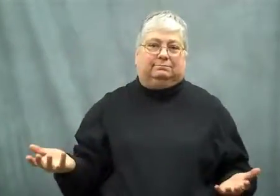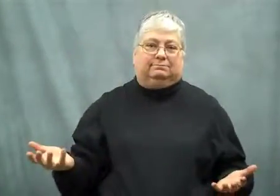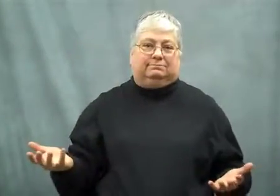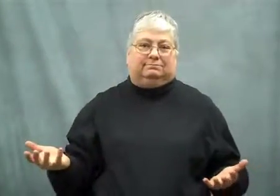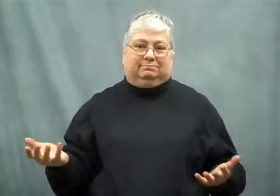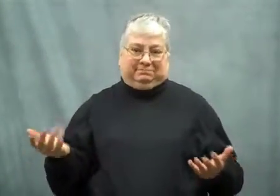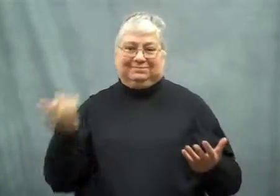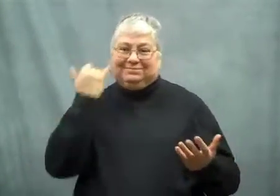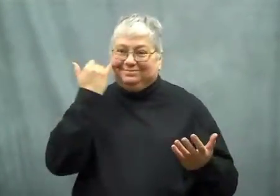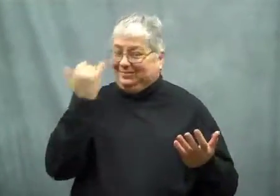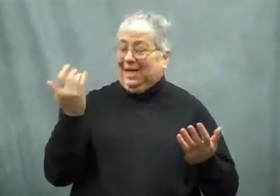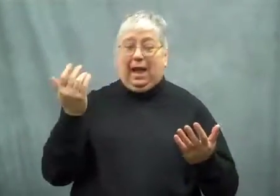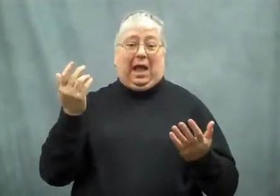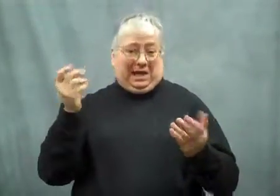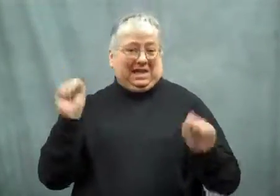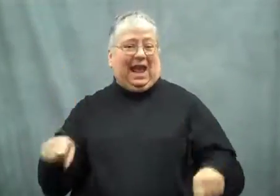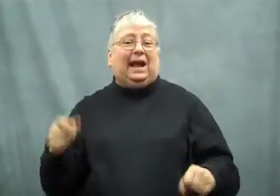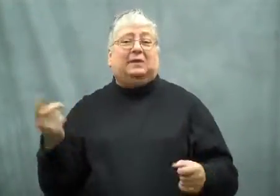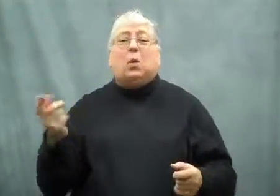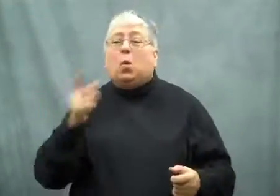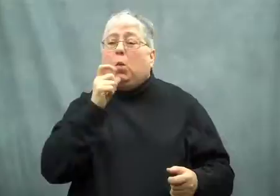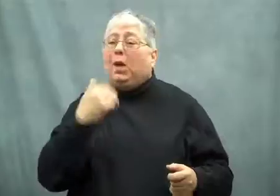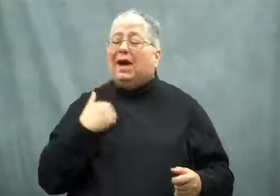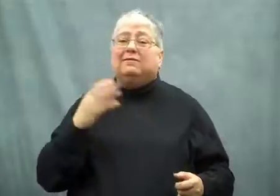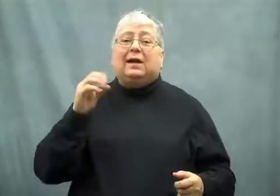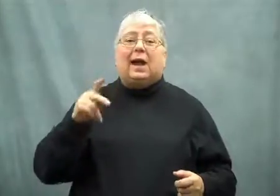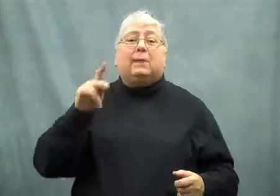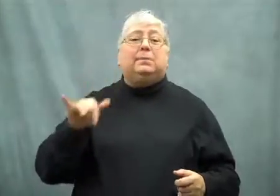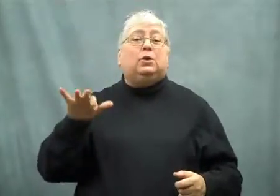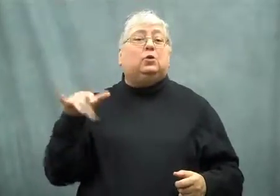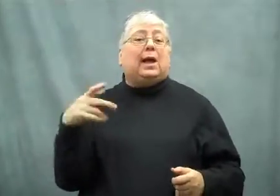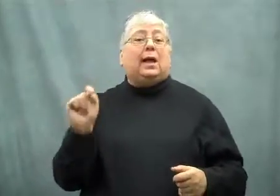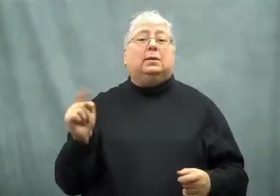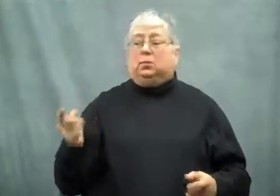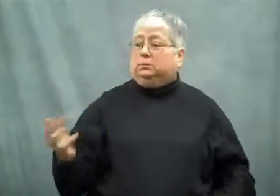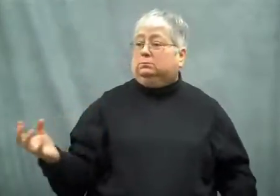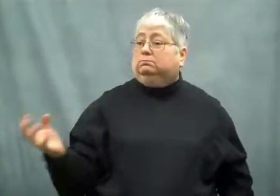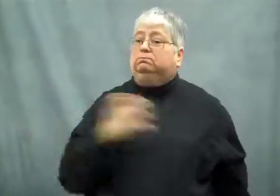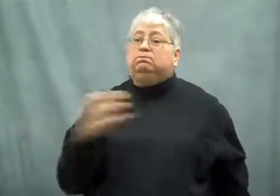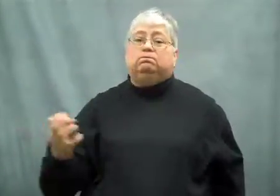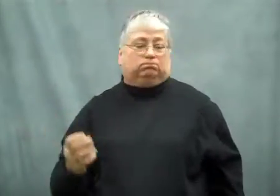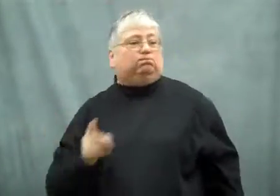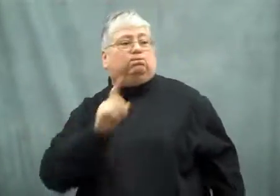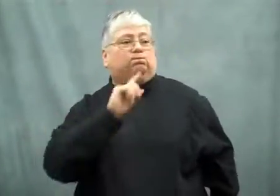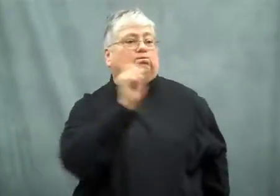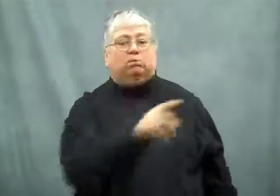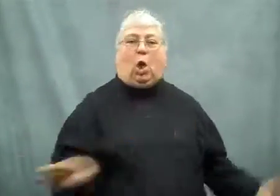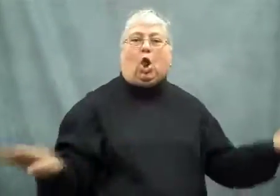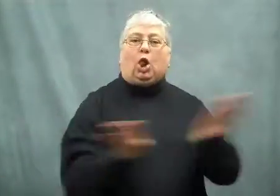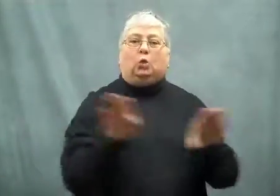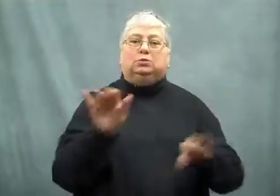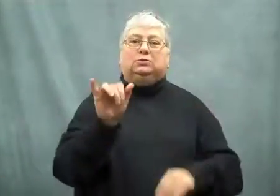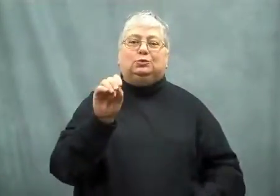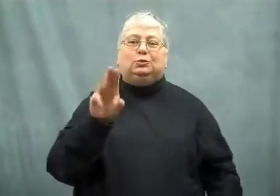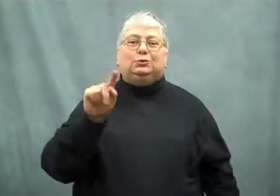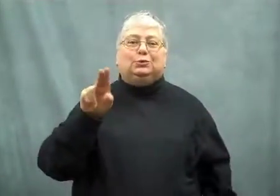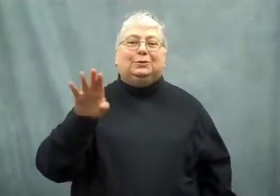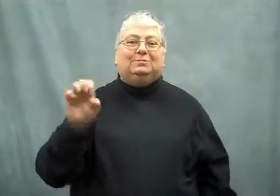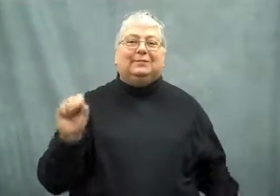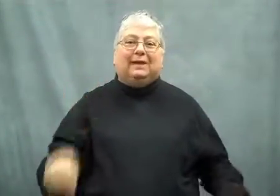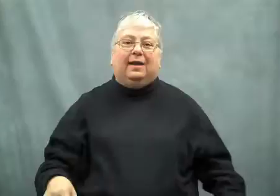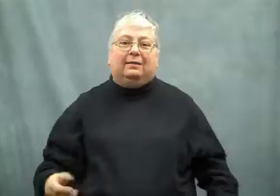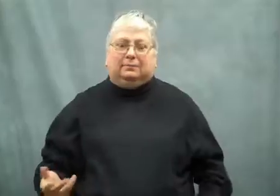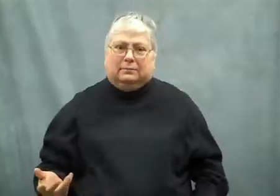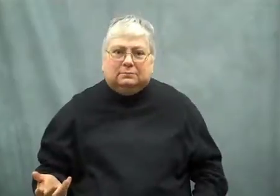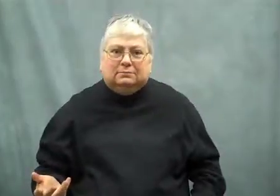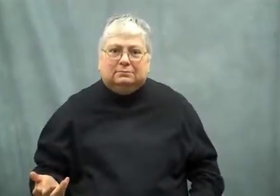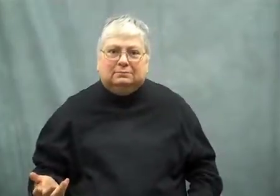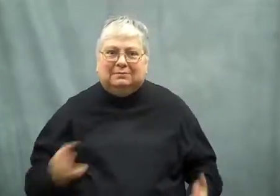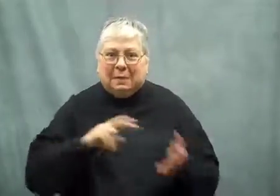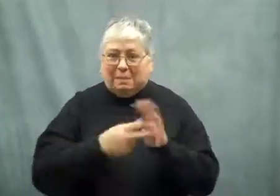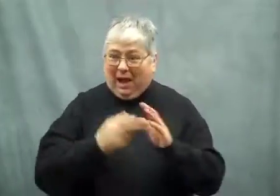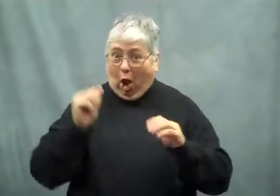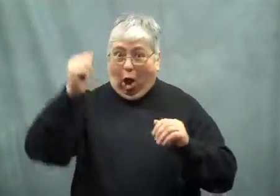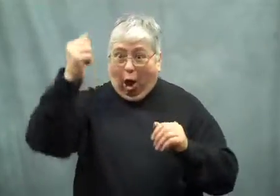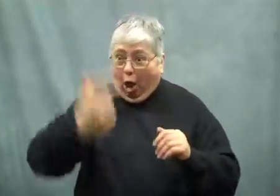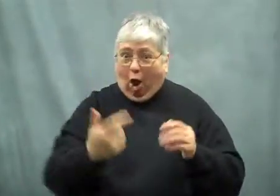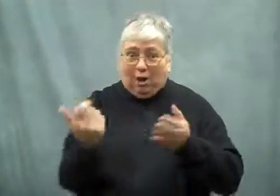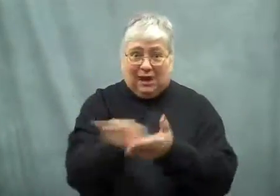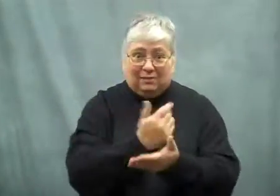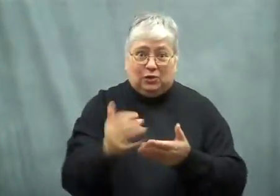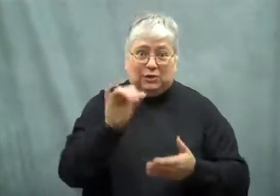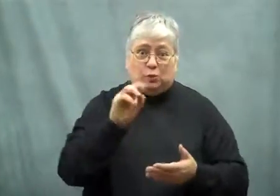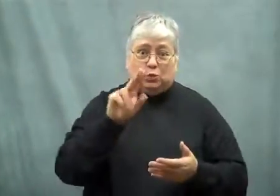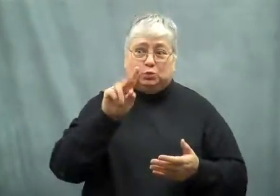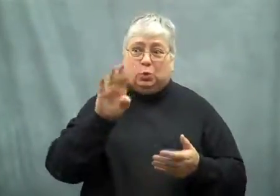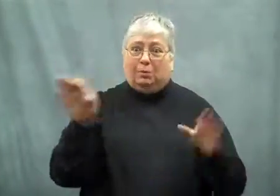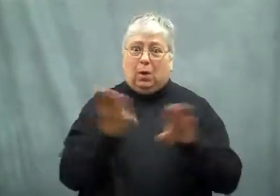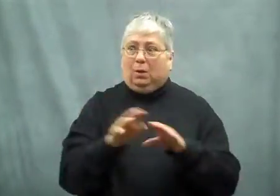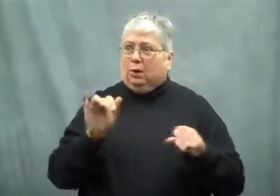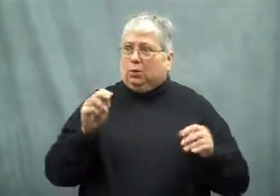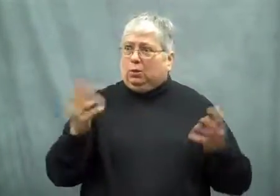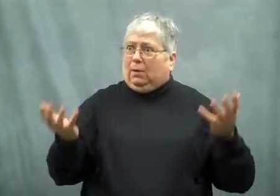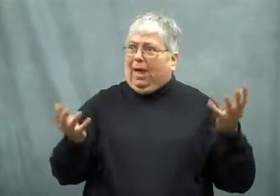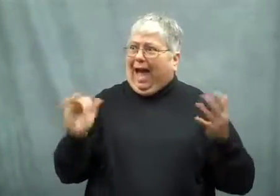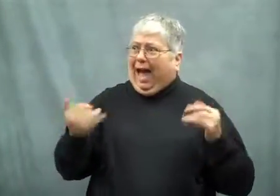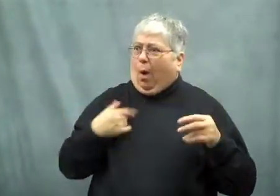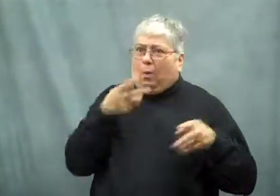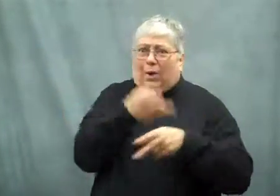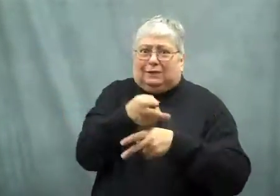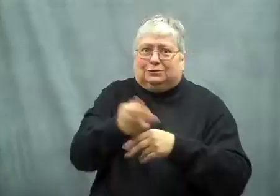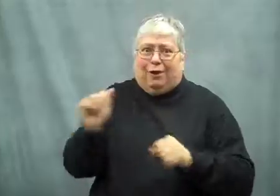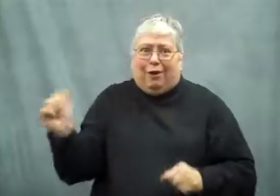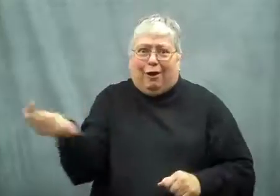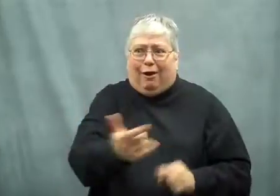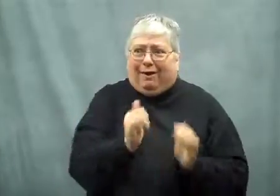If someone's copyright is violated, then that person can have YouTube shut down.